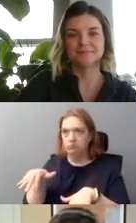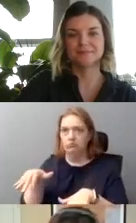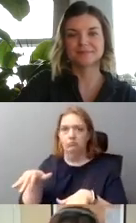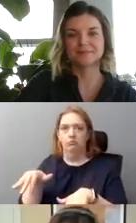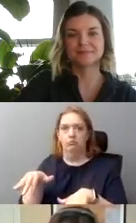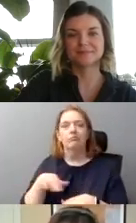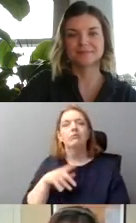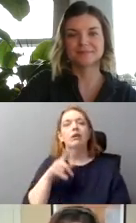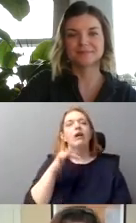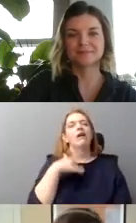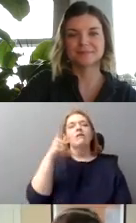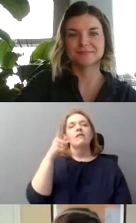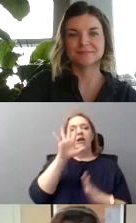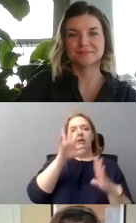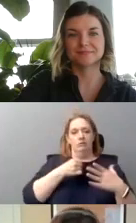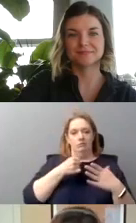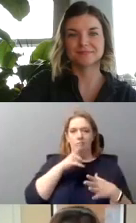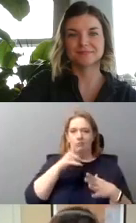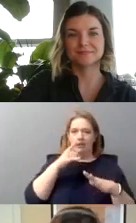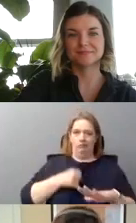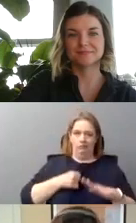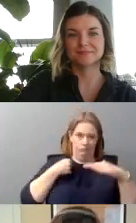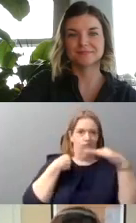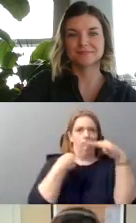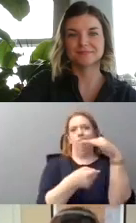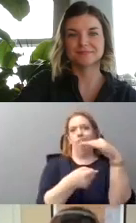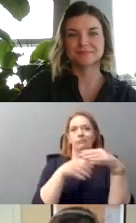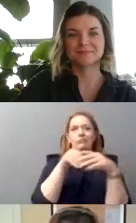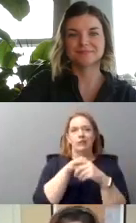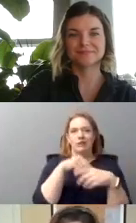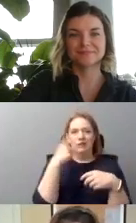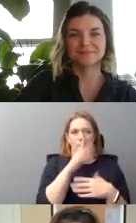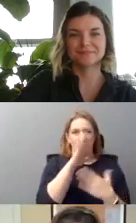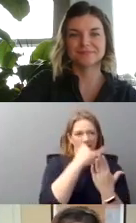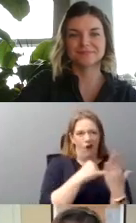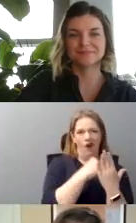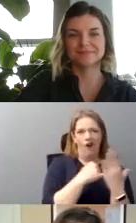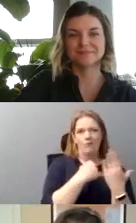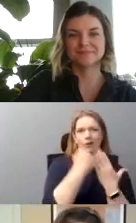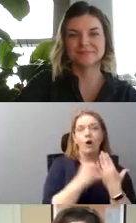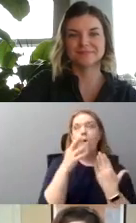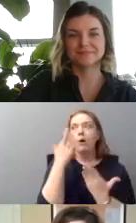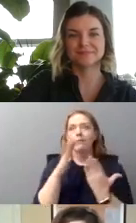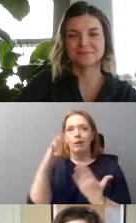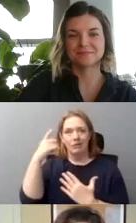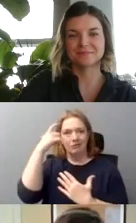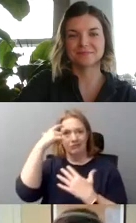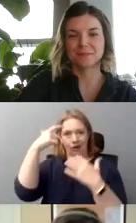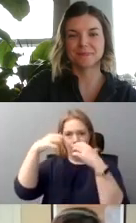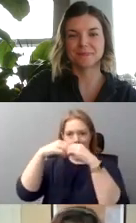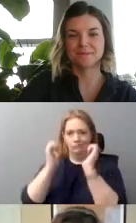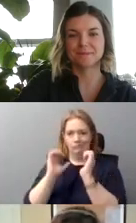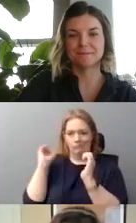installation or directly into someone's psyche. Yet there is also an incredibly intimate and homey